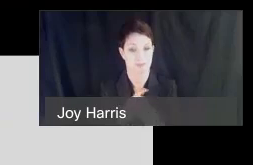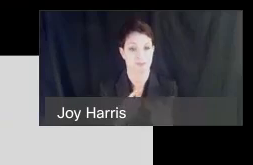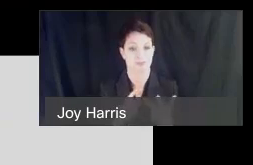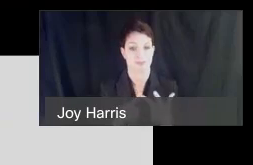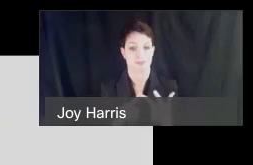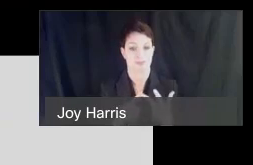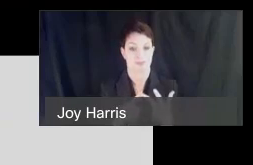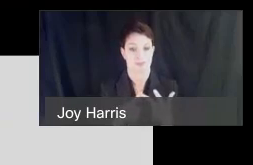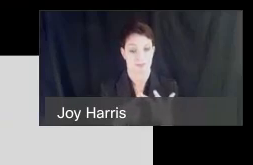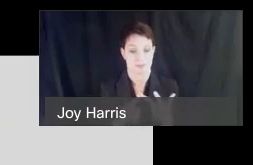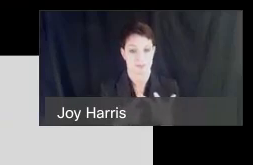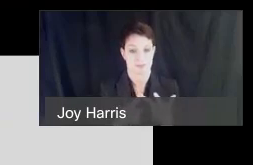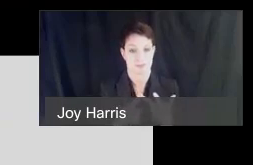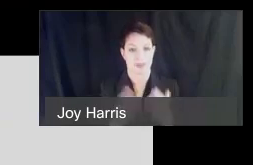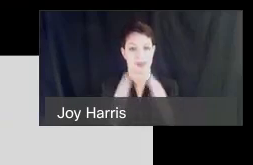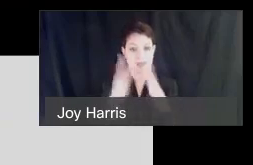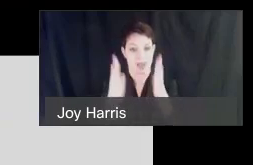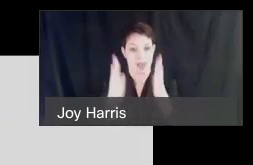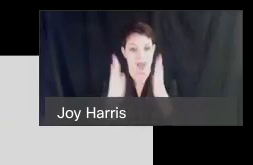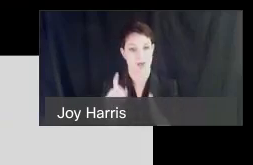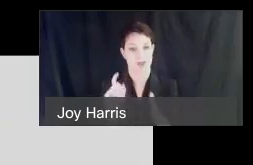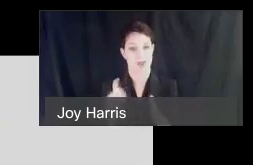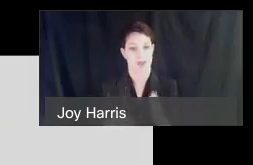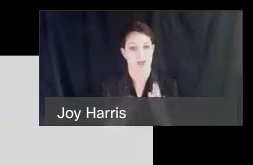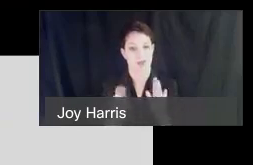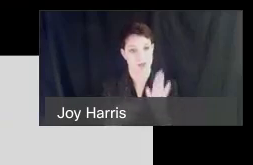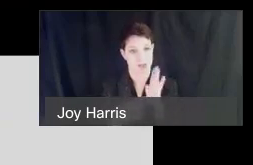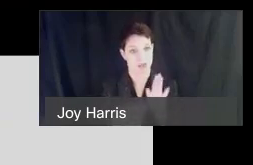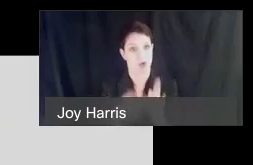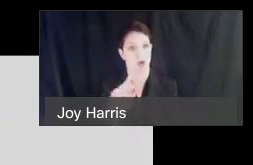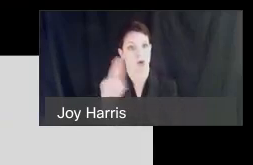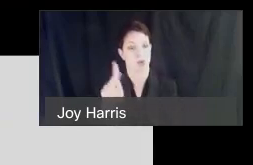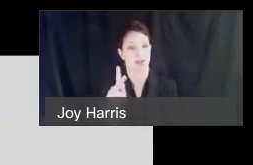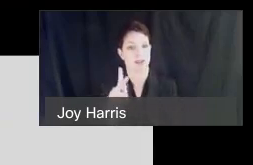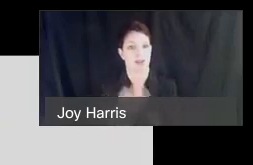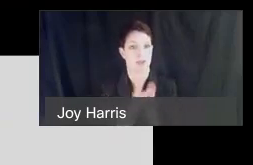and, the household can demonstrate a risk of homelessness or housing instability.